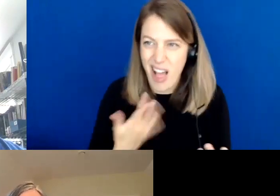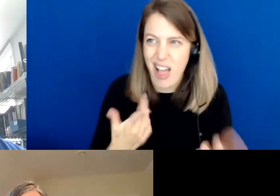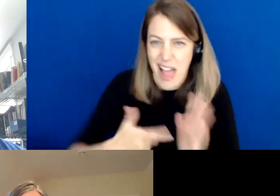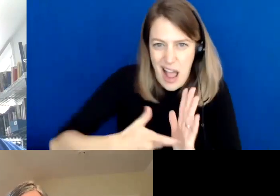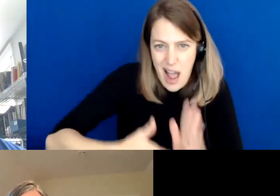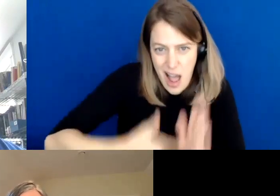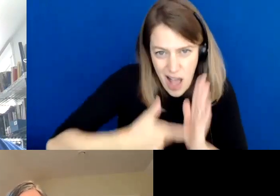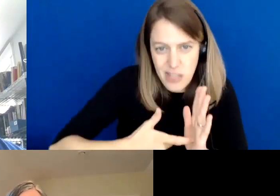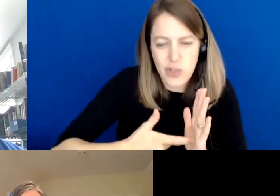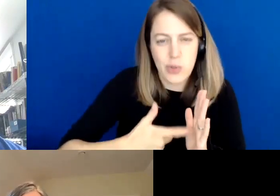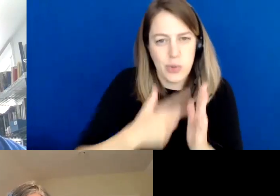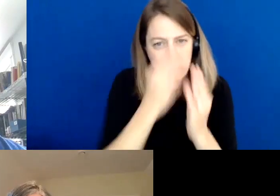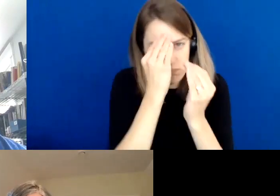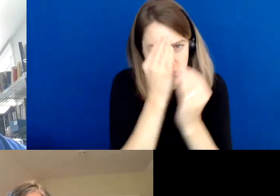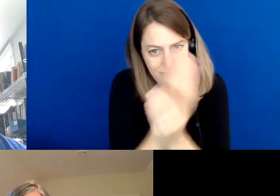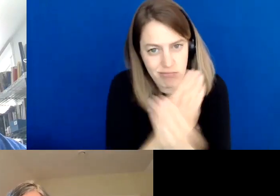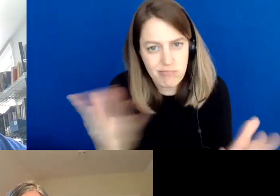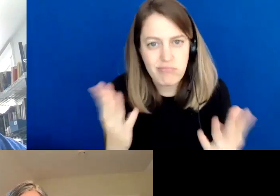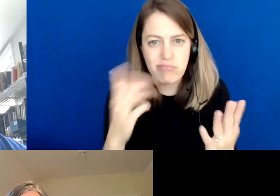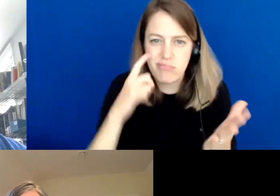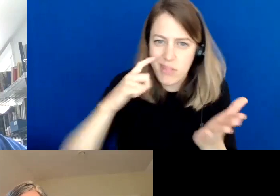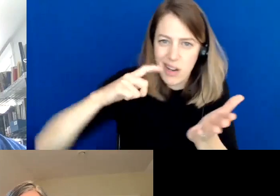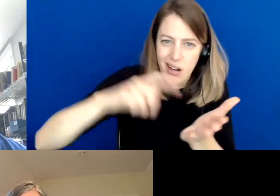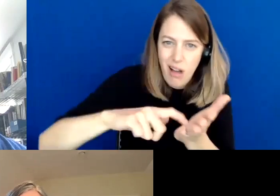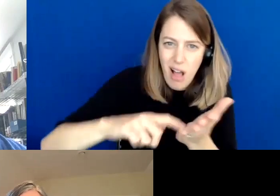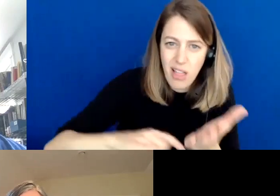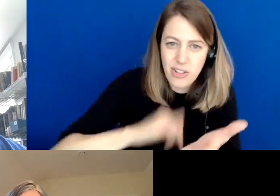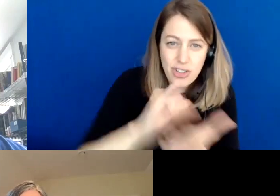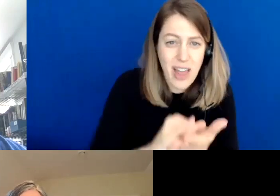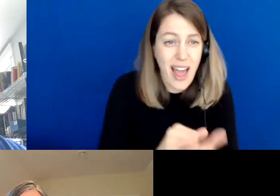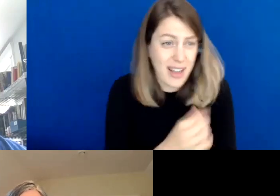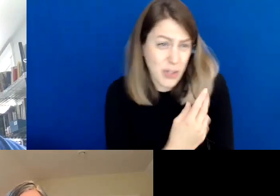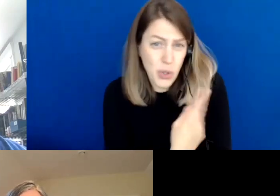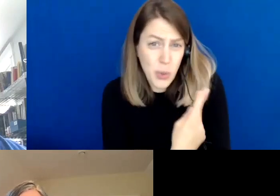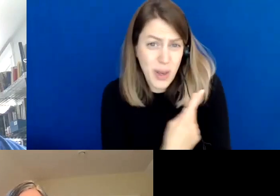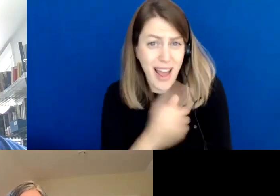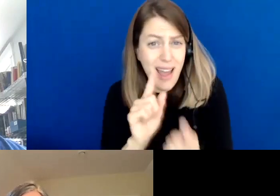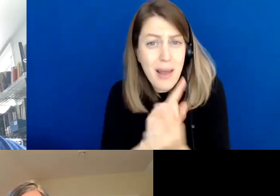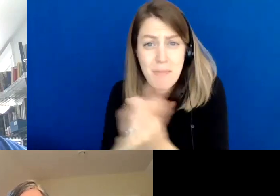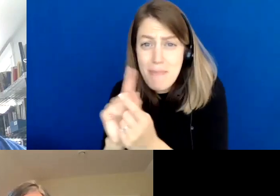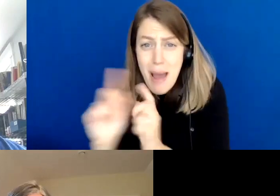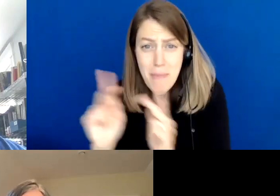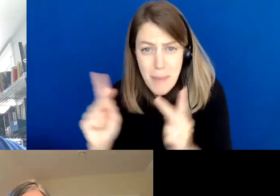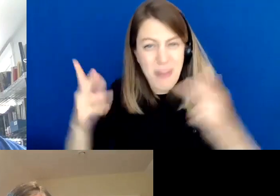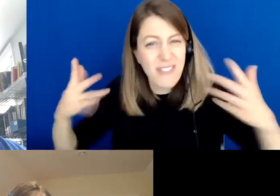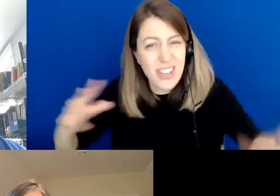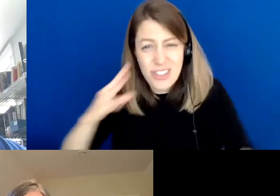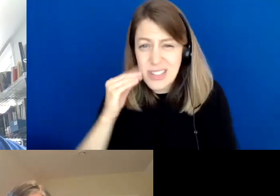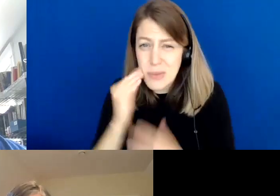acknowledge that because you and I have both met people who have been in the Judge Rotenberg Center and while